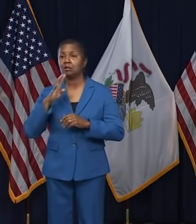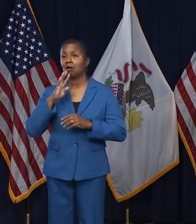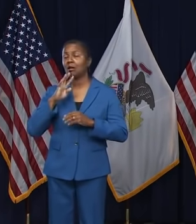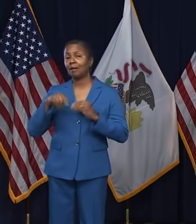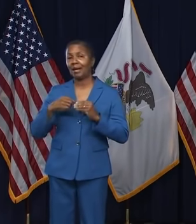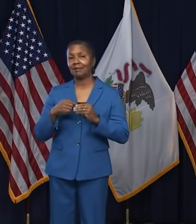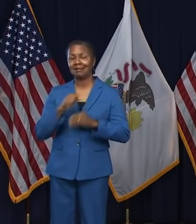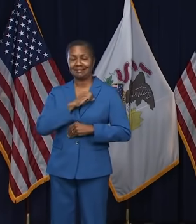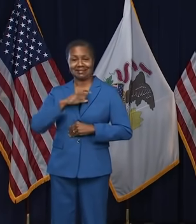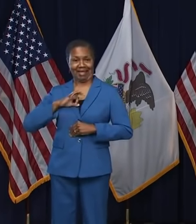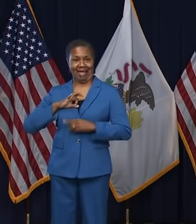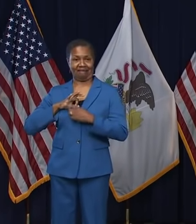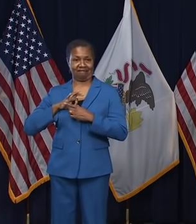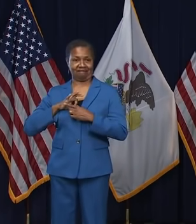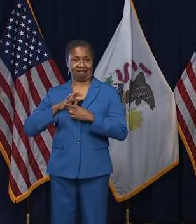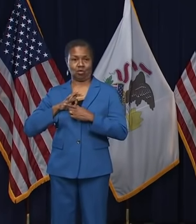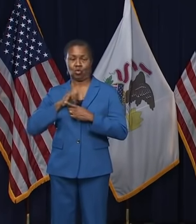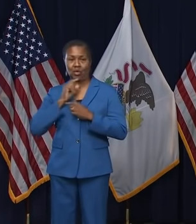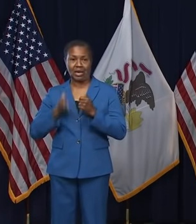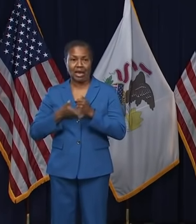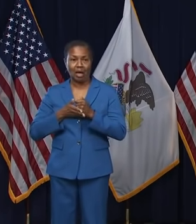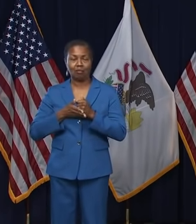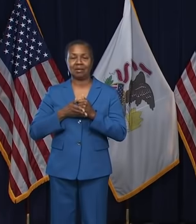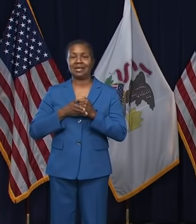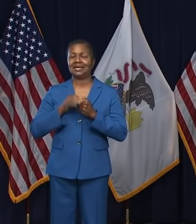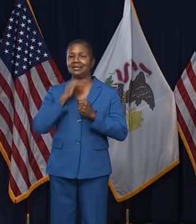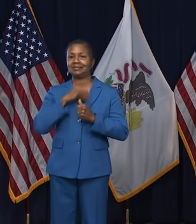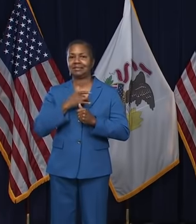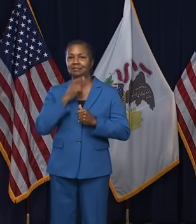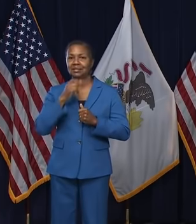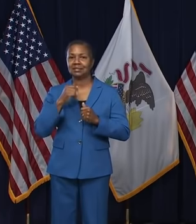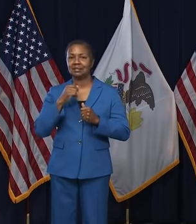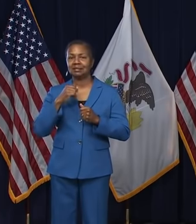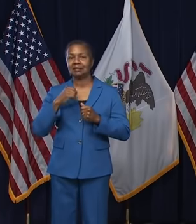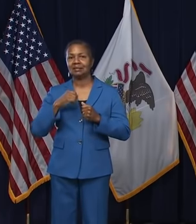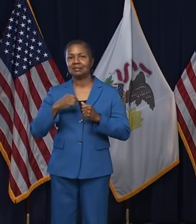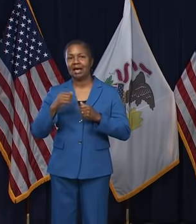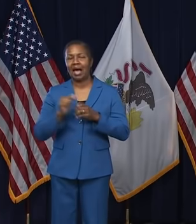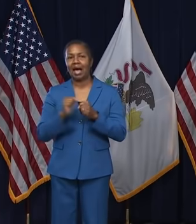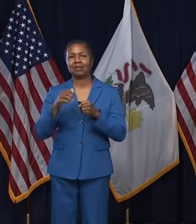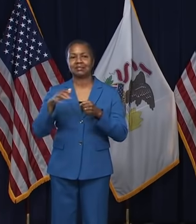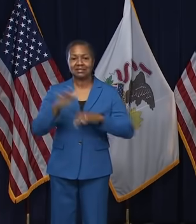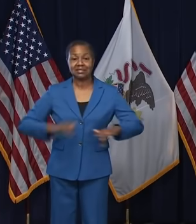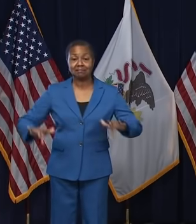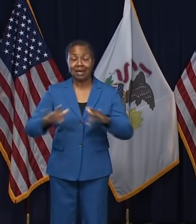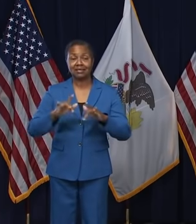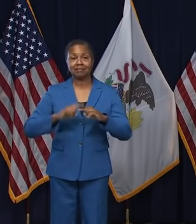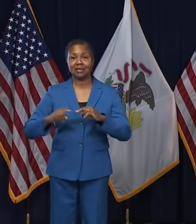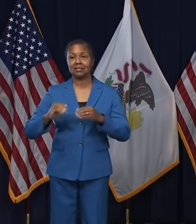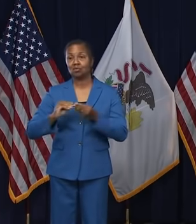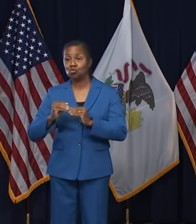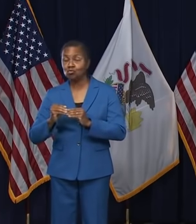are available I she use or or other. And we're really talking